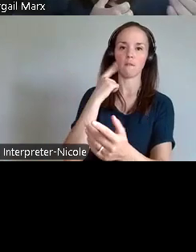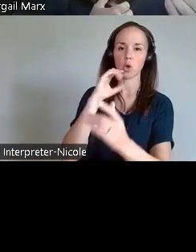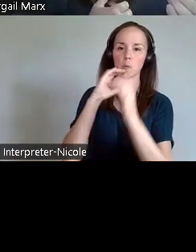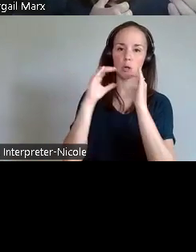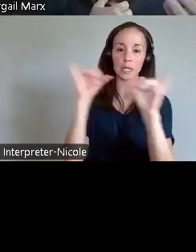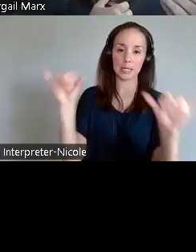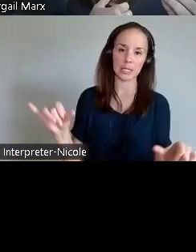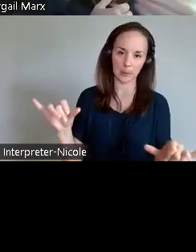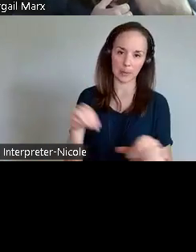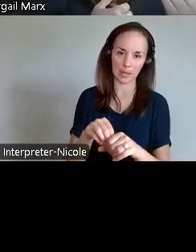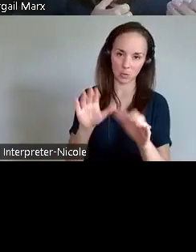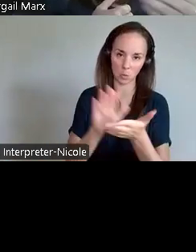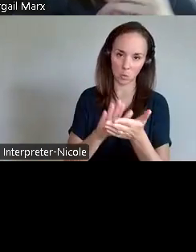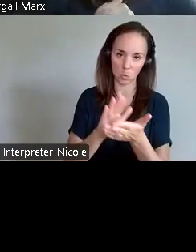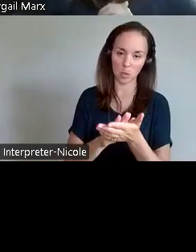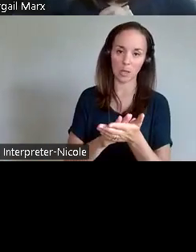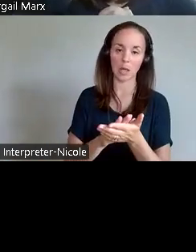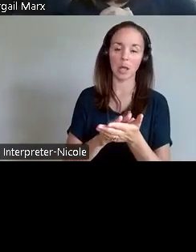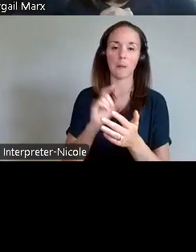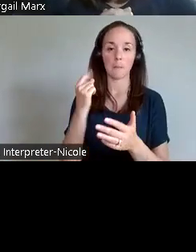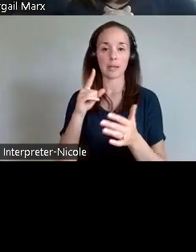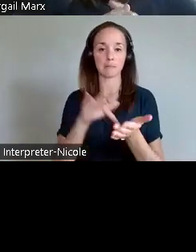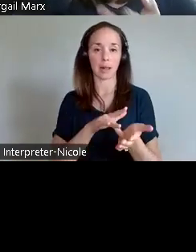but it is deemed medically necessary, Medicaid can cover that before.